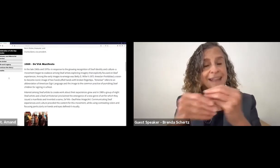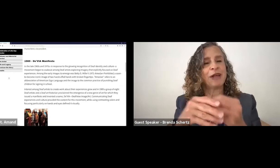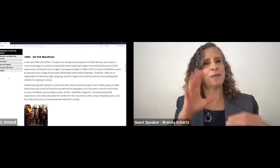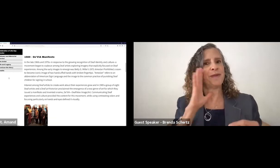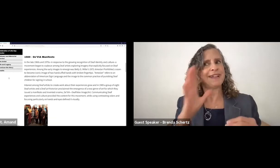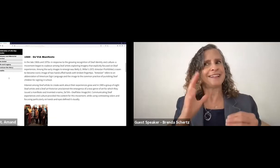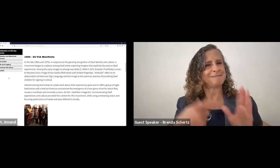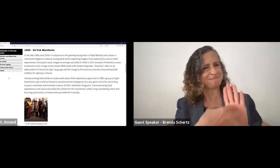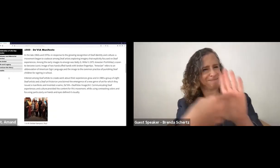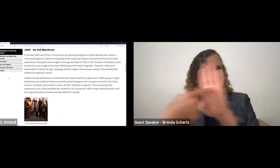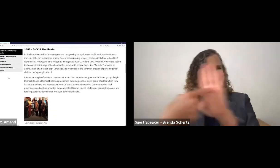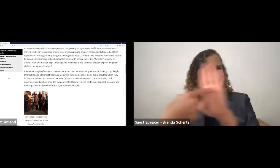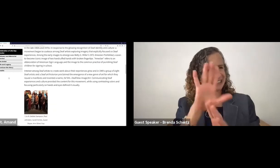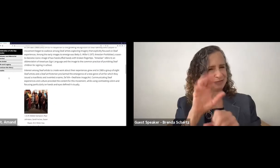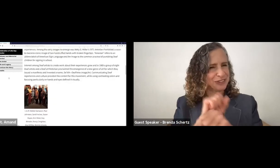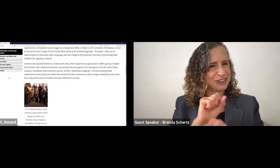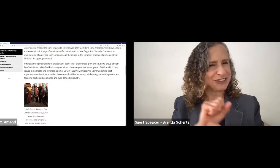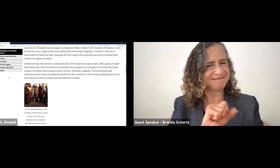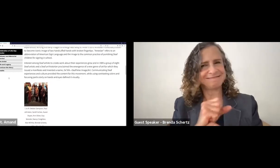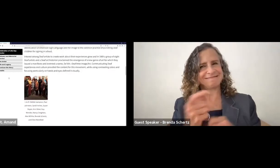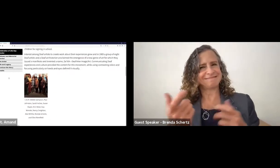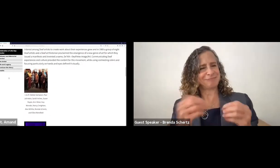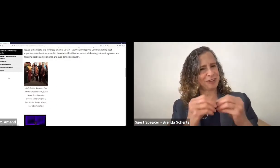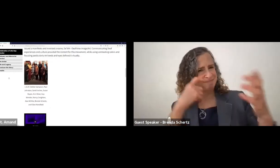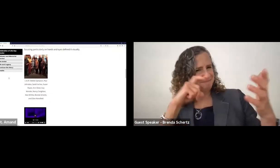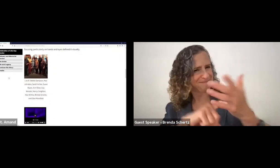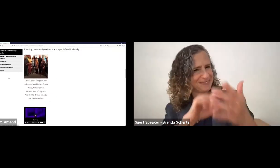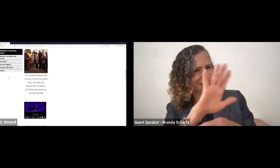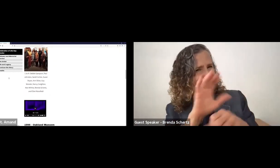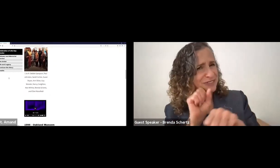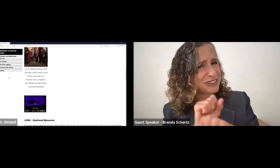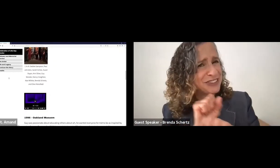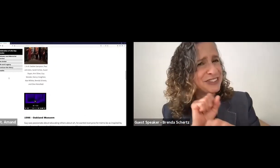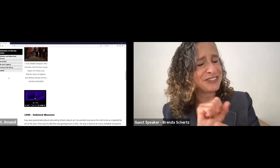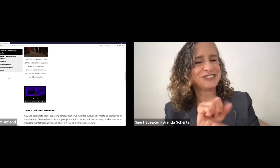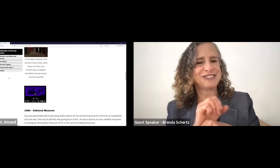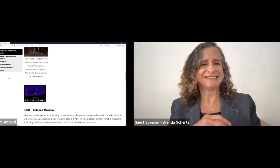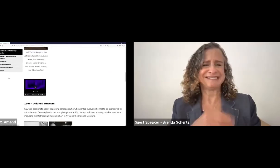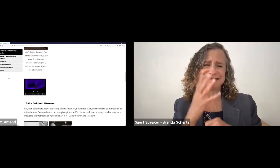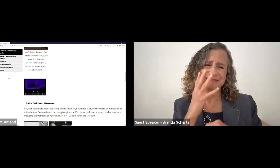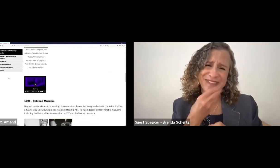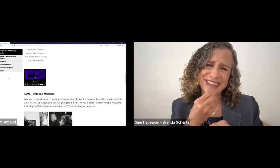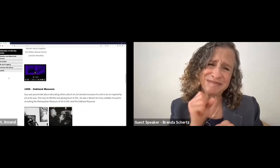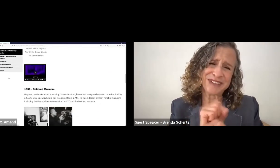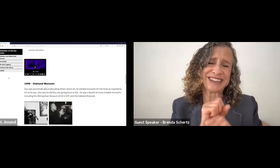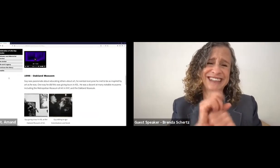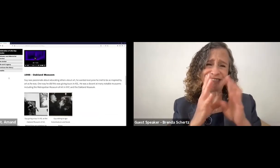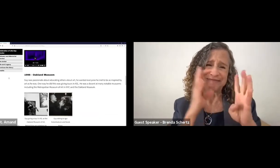and I feel like stories and artwork, if we add to that, it's going to really show a larger collection of his work